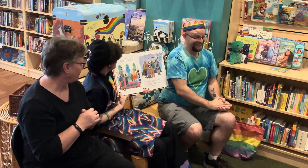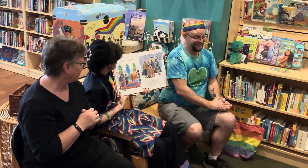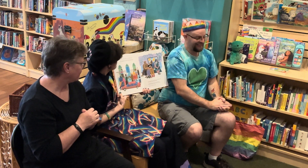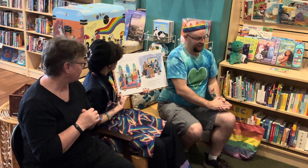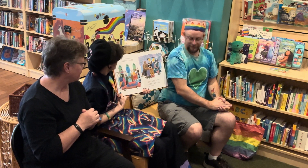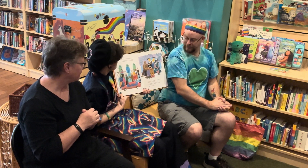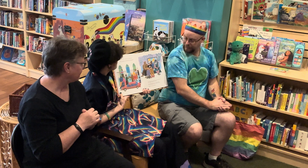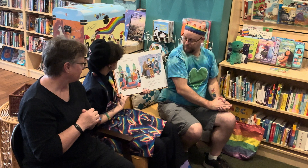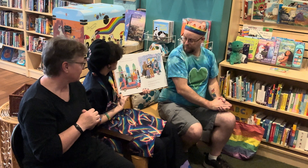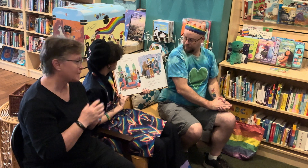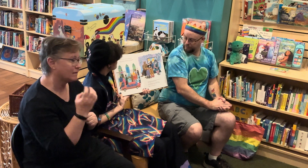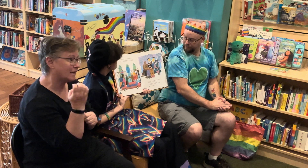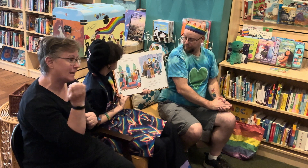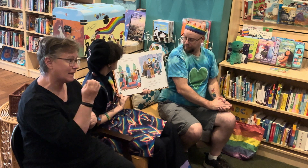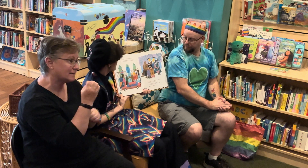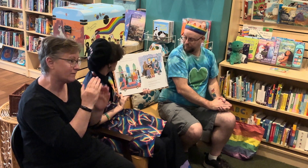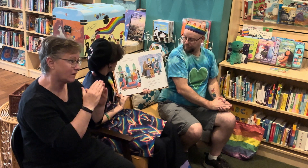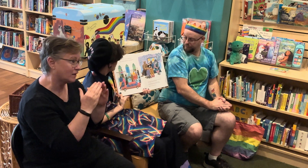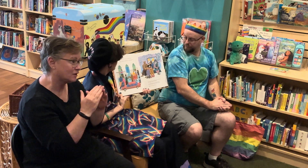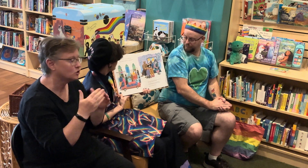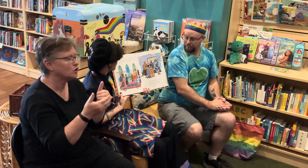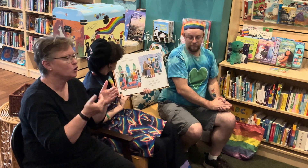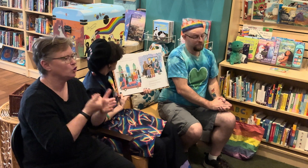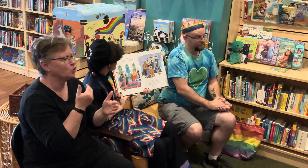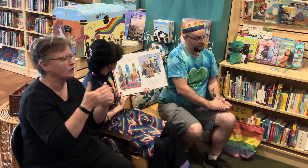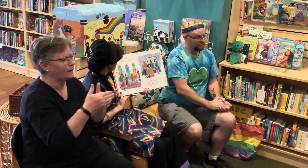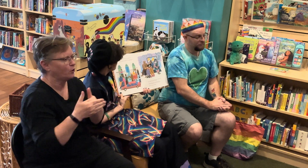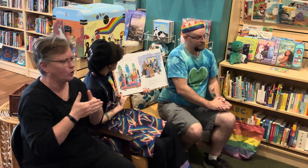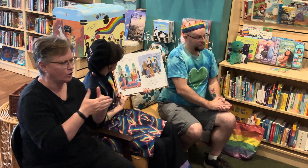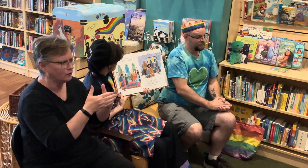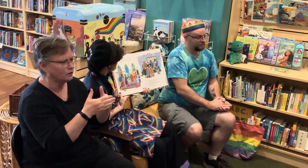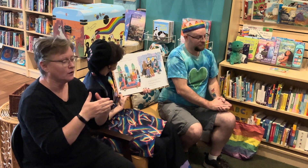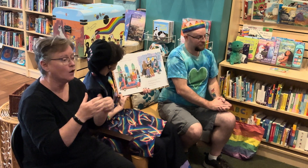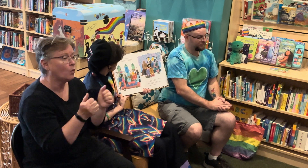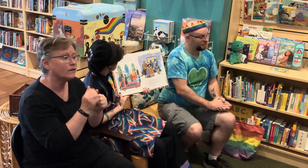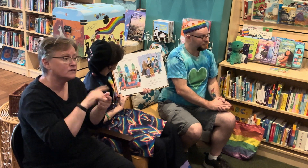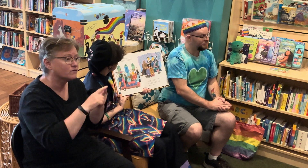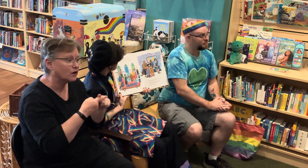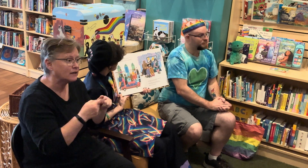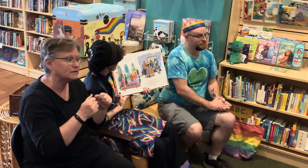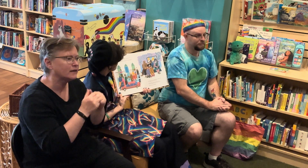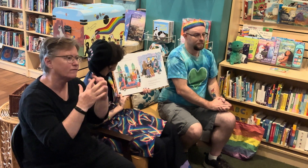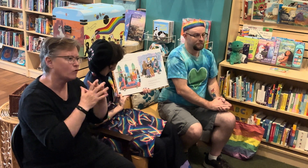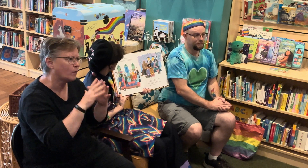The East Village was Keith's new neighborhood. With his friends, he formed in Club 57, a local